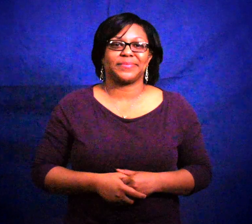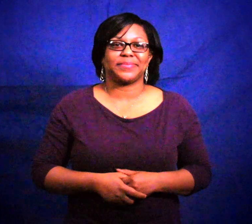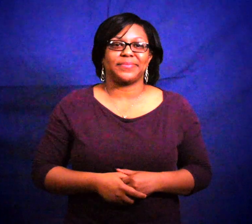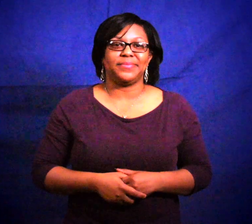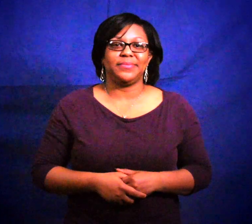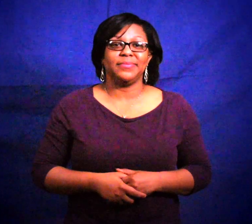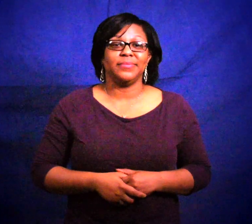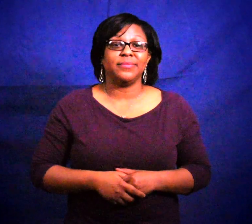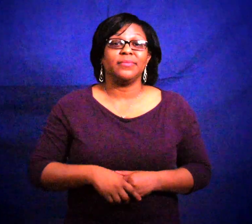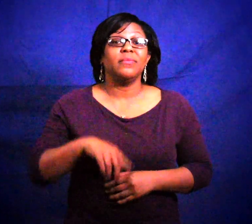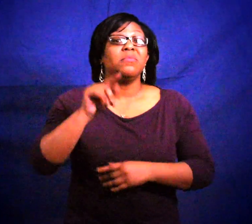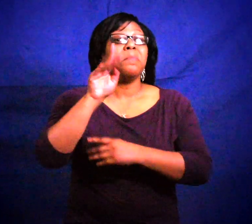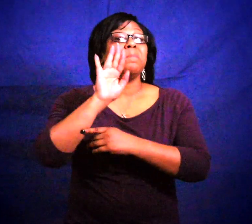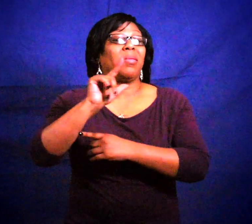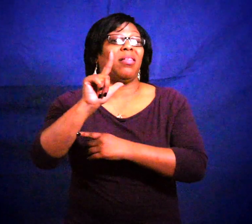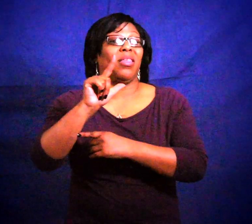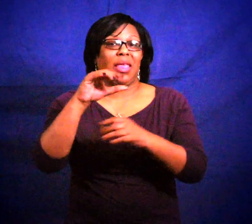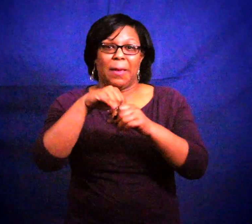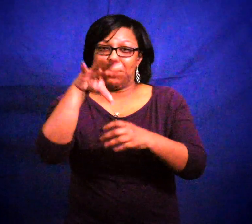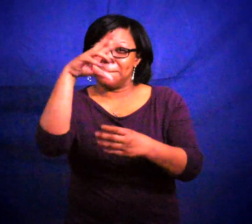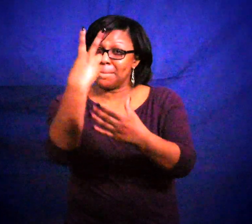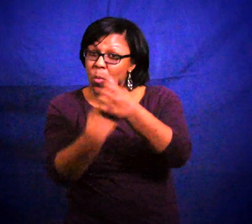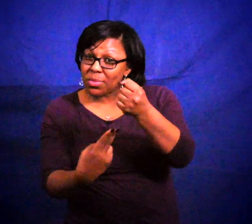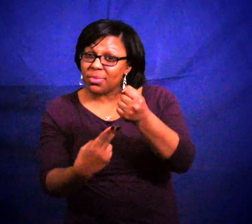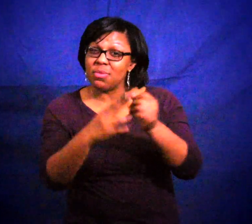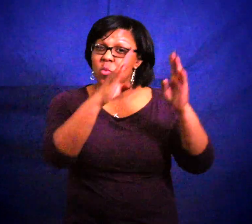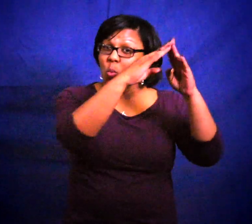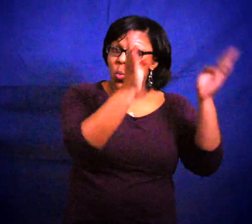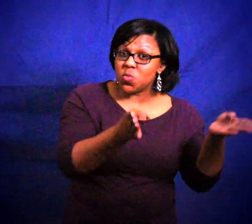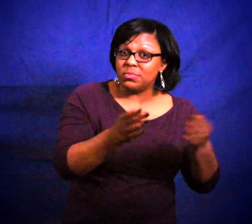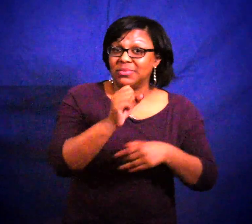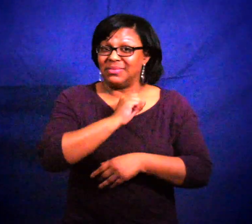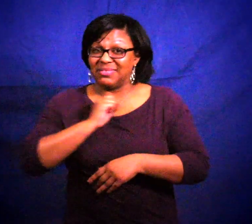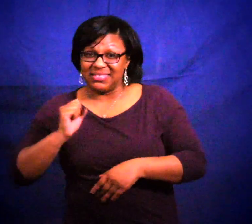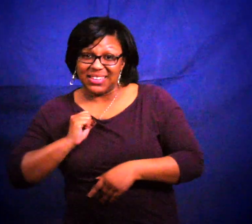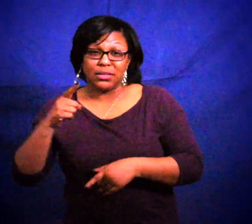The bill is in both the House and the Senate omnibus bills and